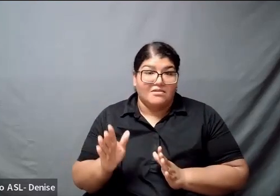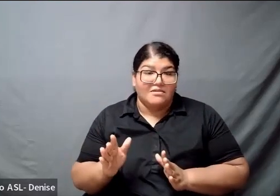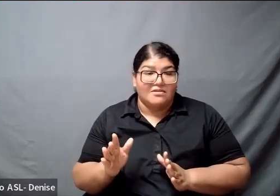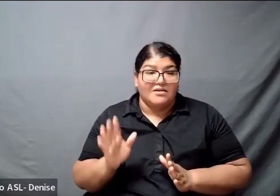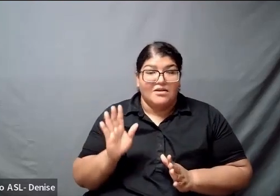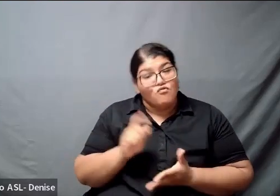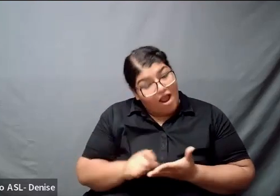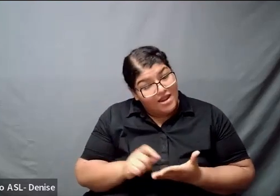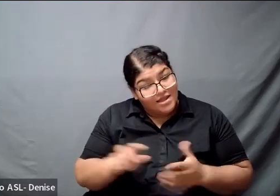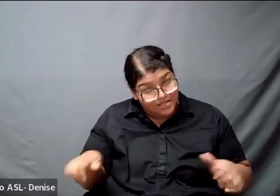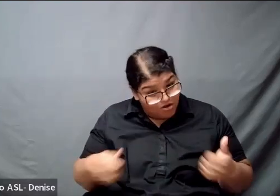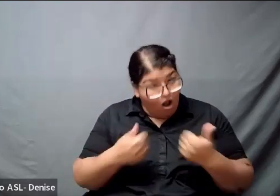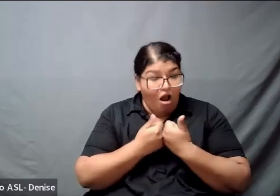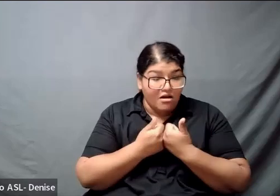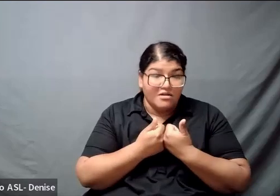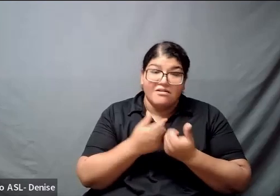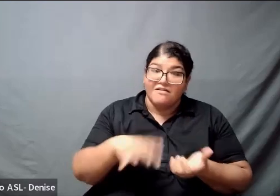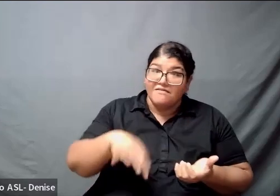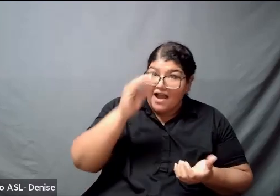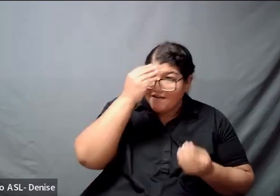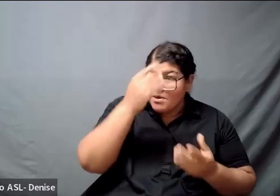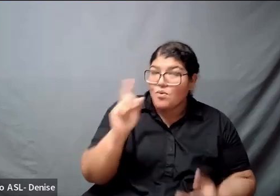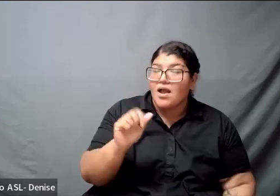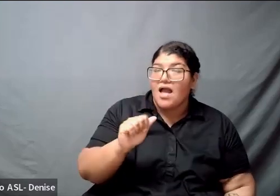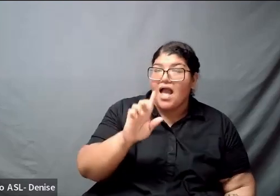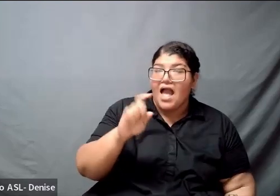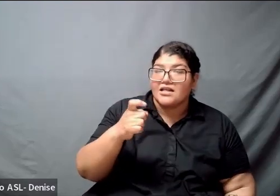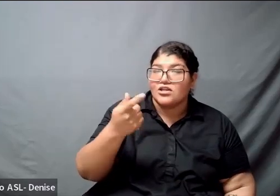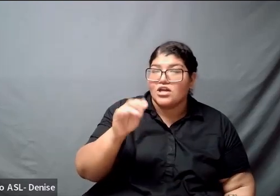Find more information@alexgino.com or follow them on